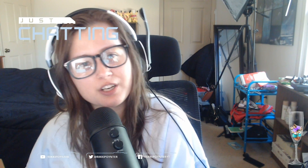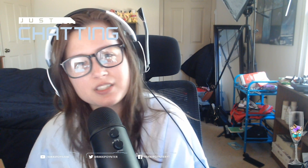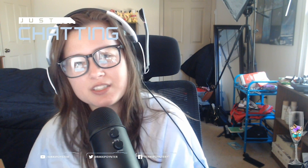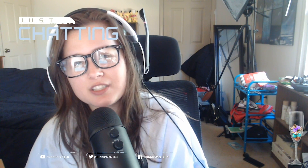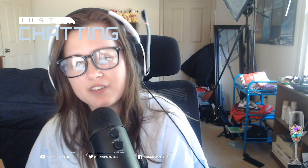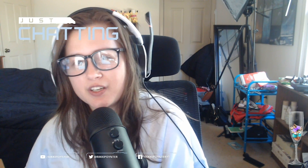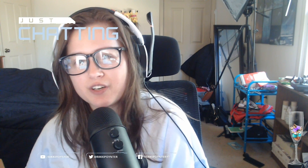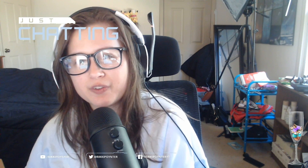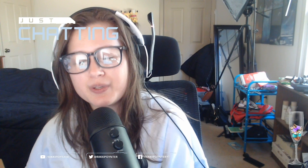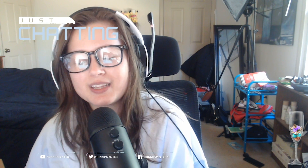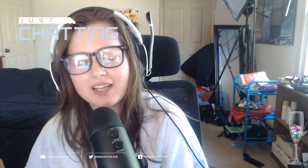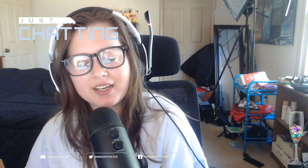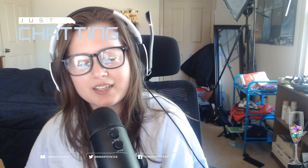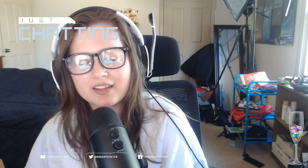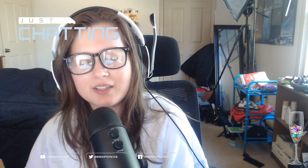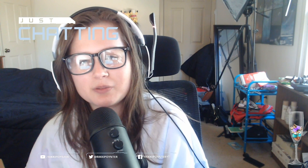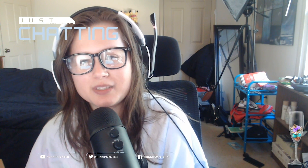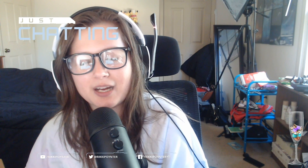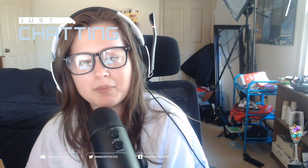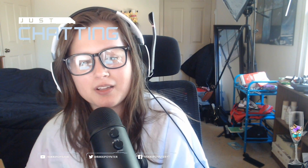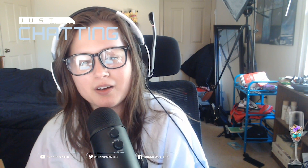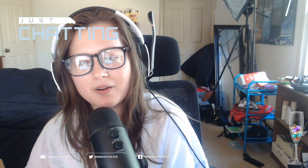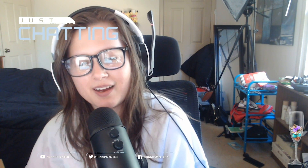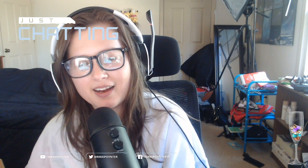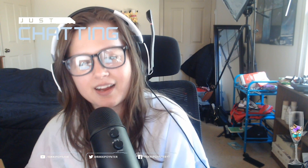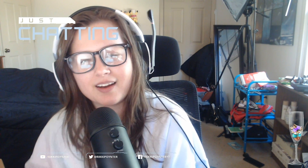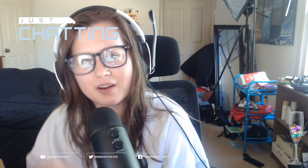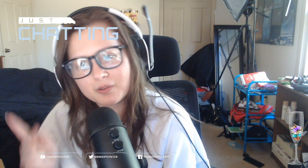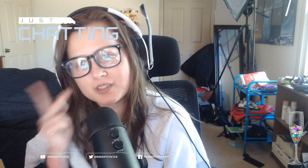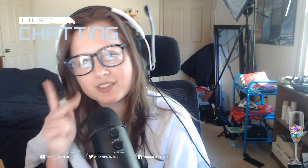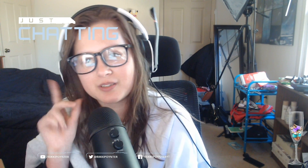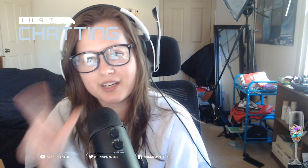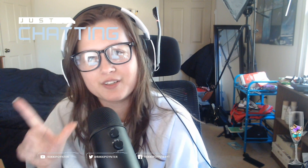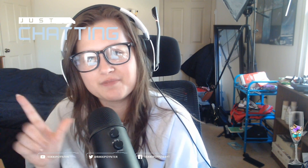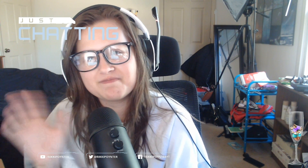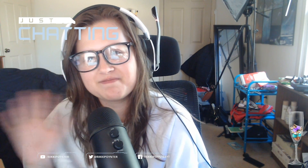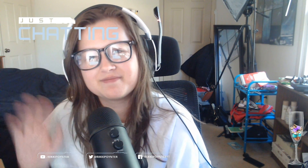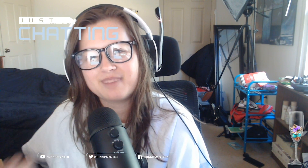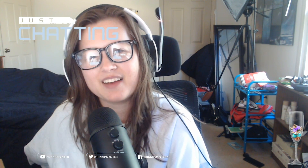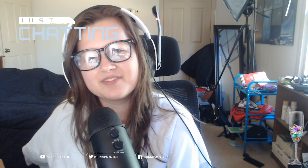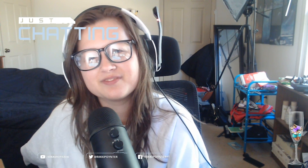Translate this video if you would like. That link will be down below. And I will see you later. Bye!